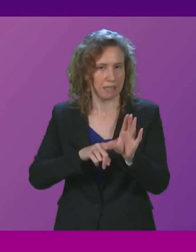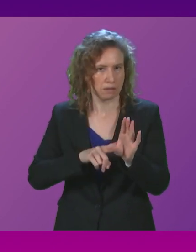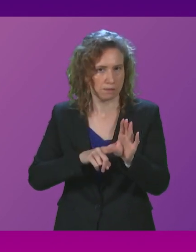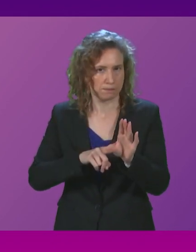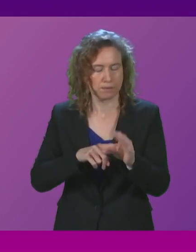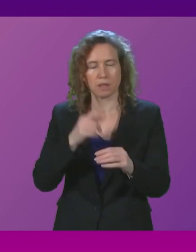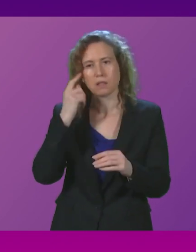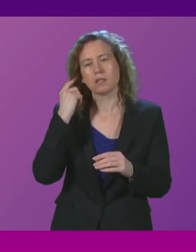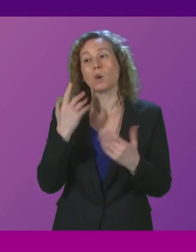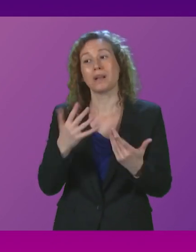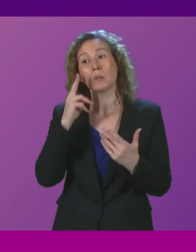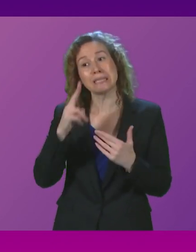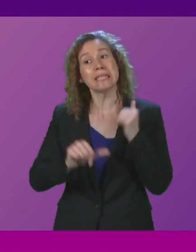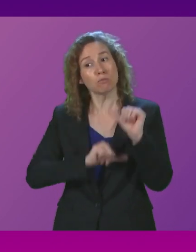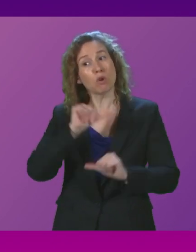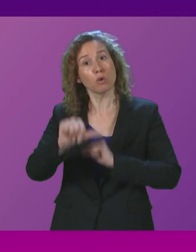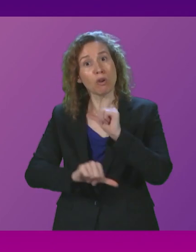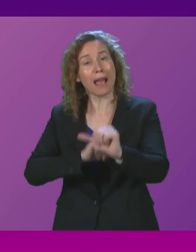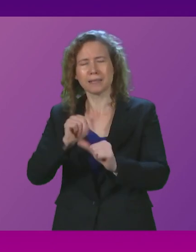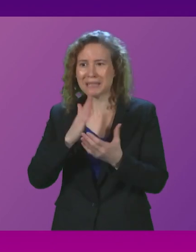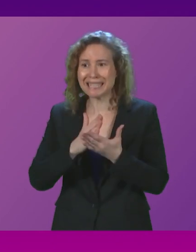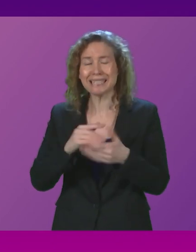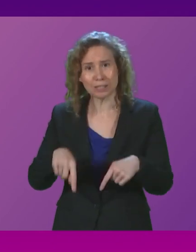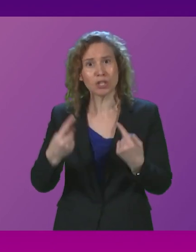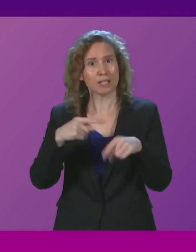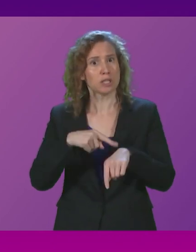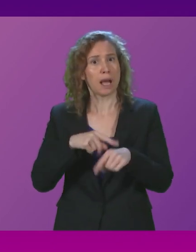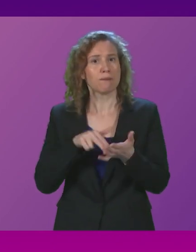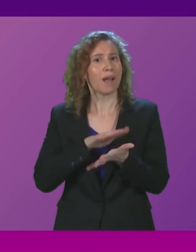We are seeing progress, but this is an extremely challenging time for the national health service,